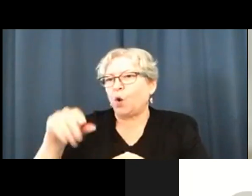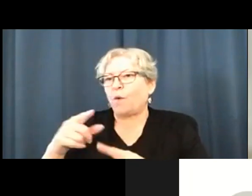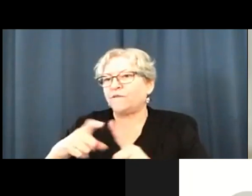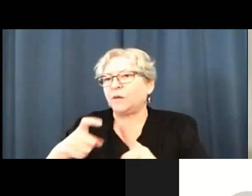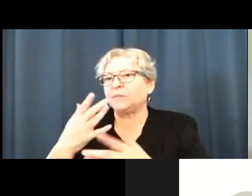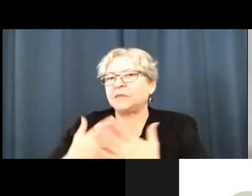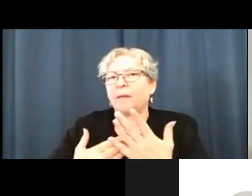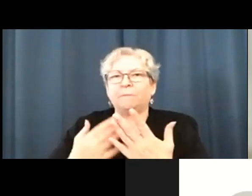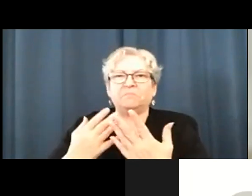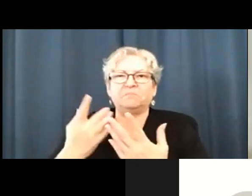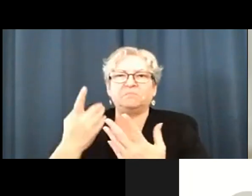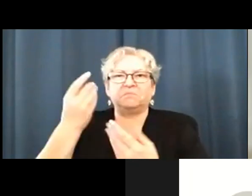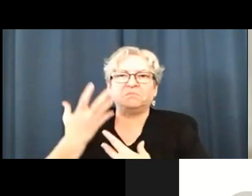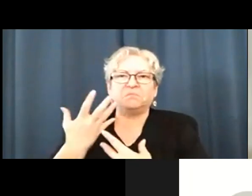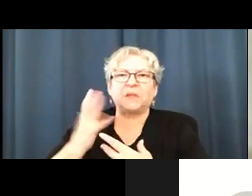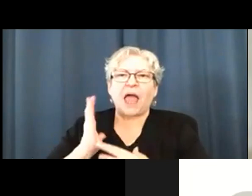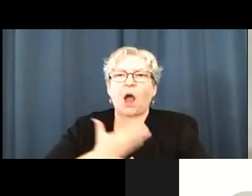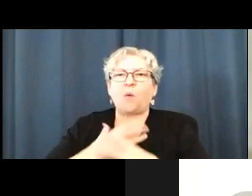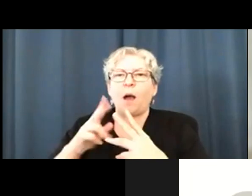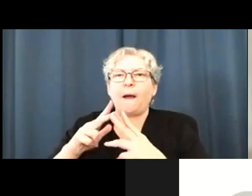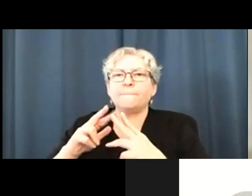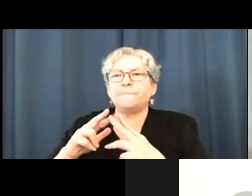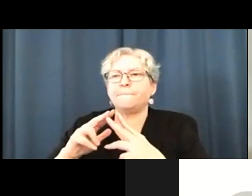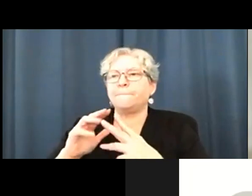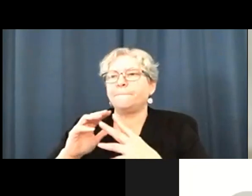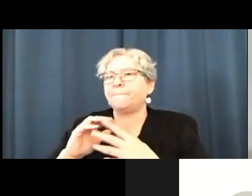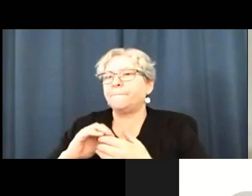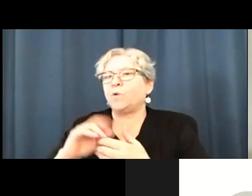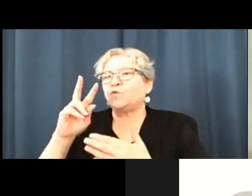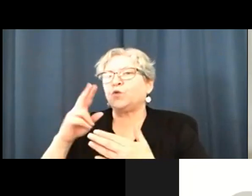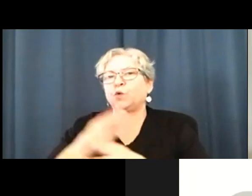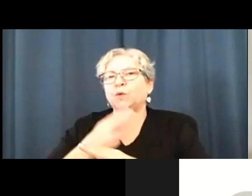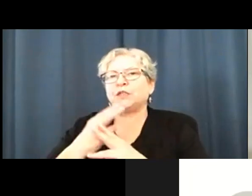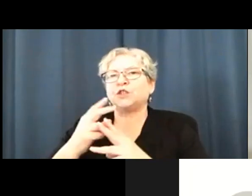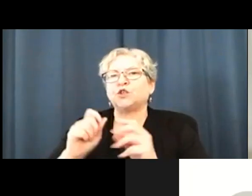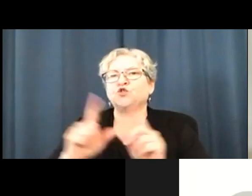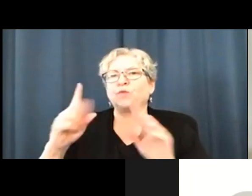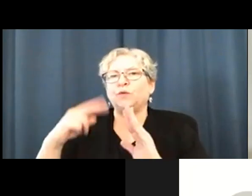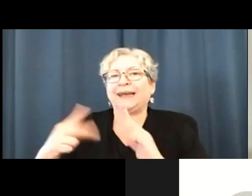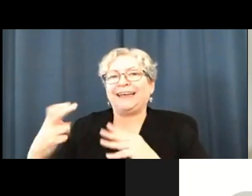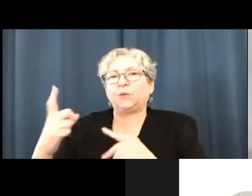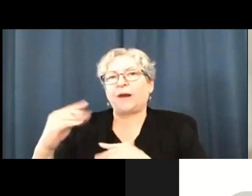from a partner who uses a screen reader, he's one of the RAISE advisory partners.